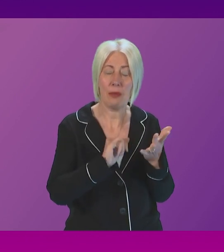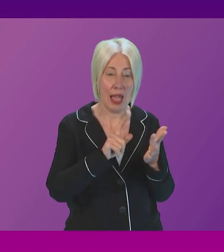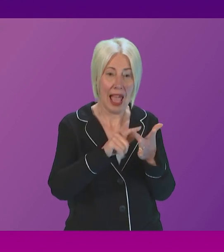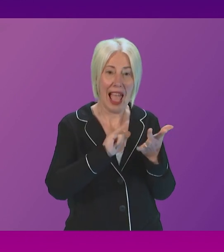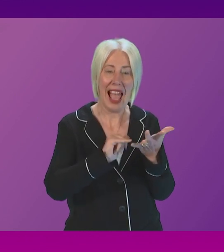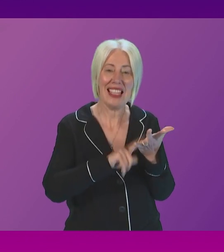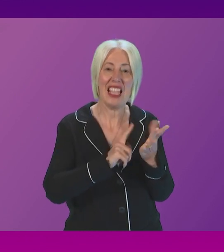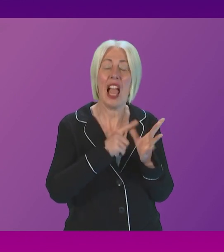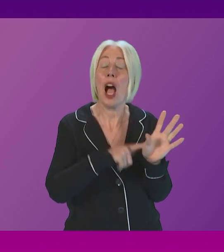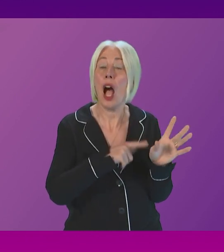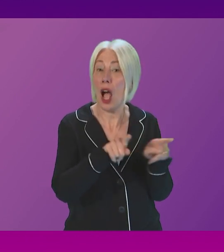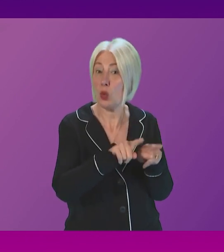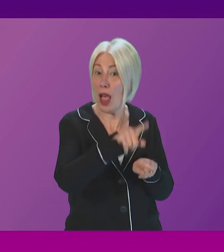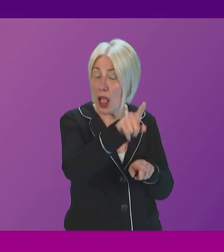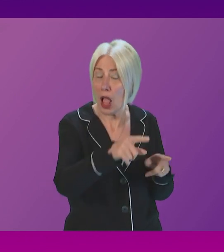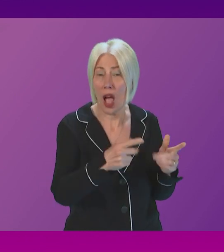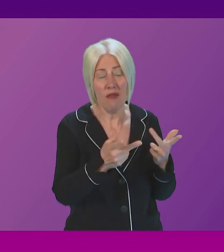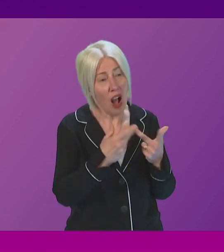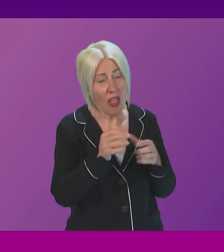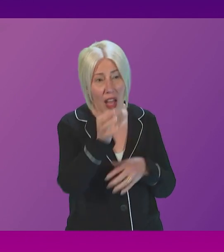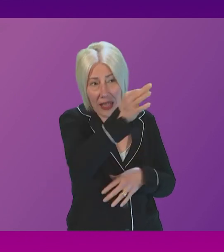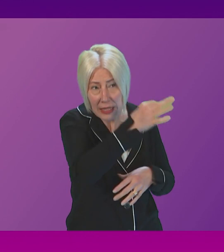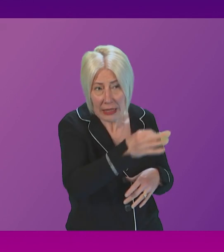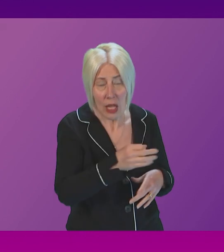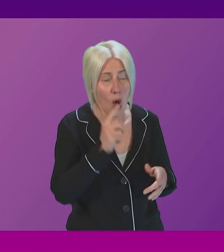the Little Minch route; we progressed investment in key ports and harbours;